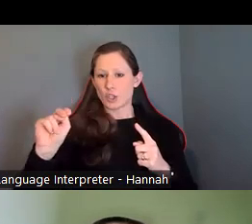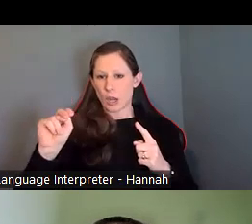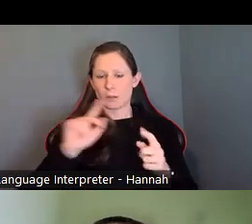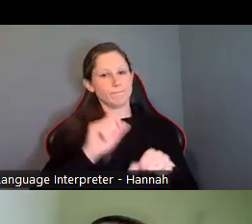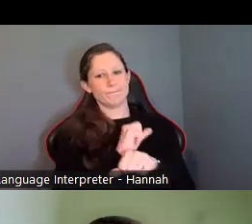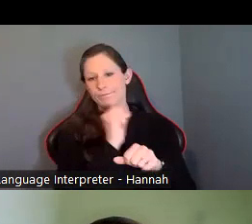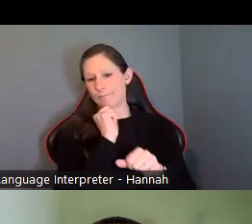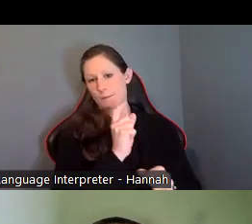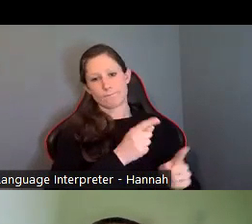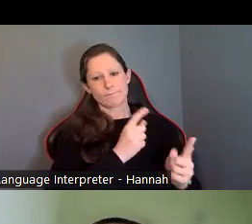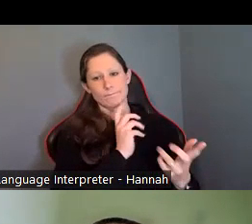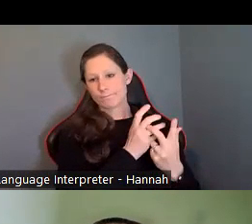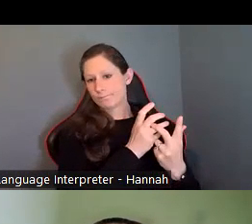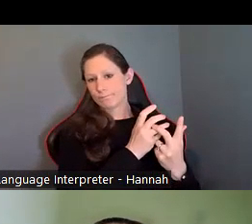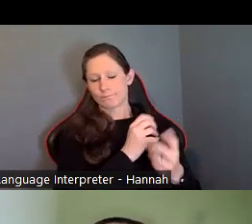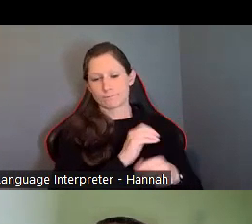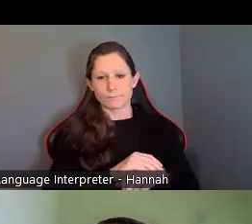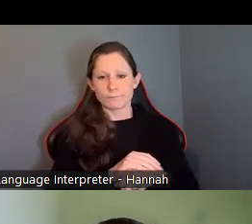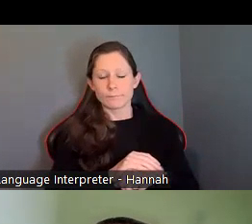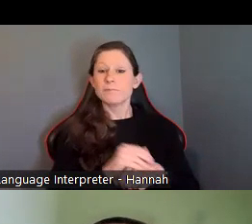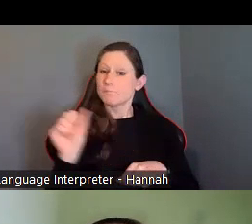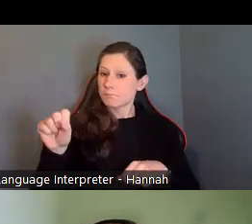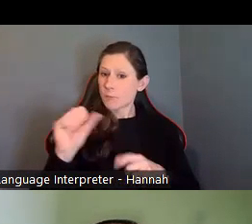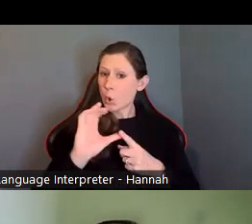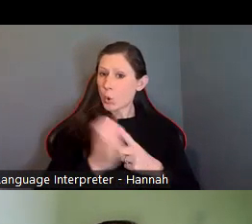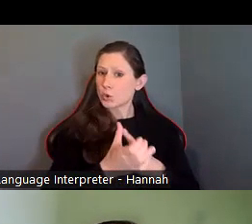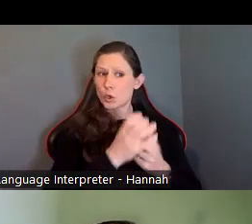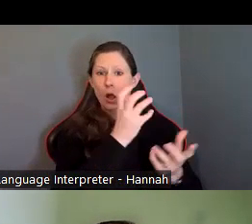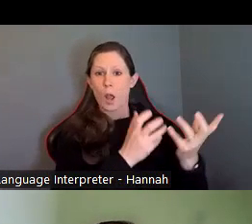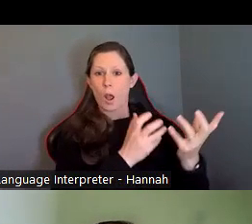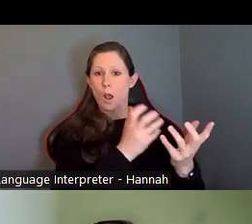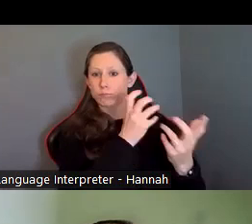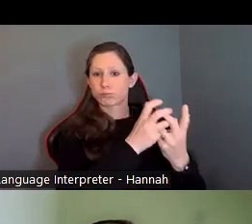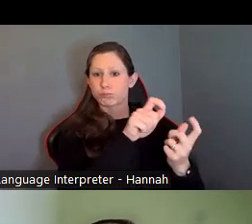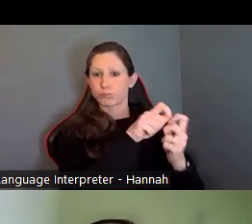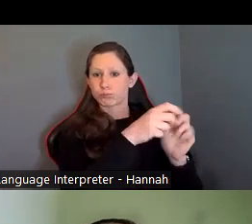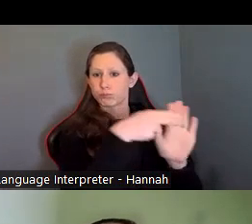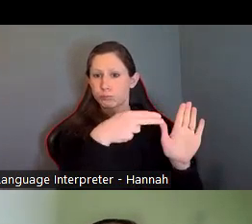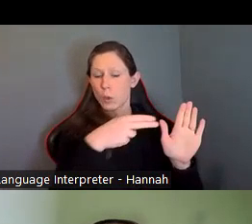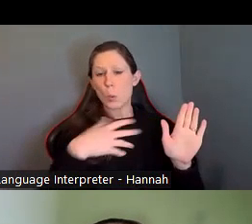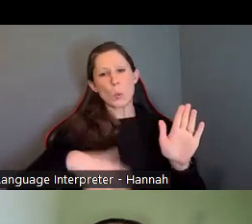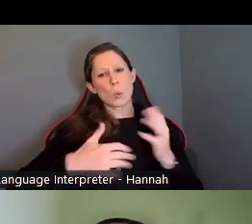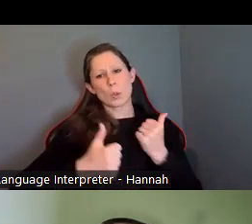Yes, cultural appropriation is vastly dangerous. Before we start calling it out, we